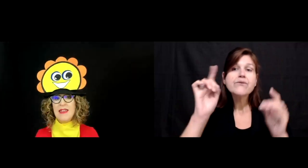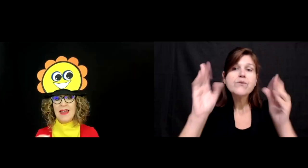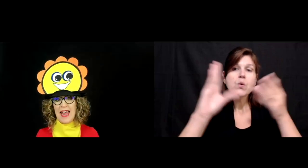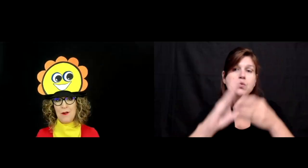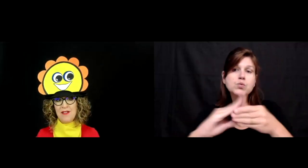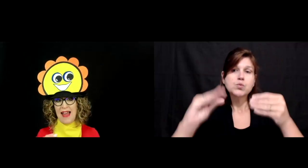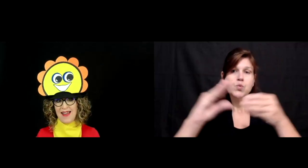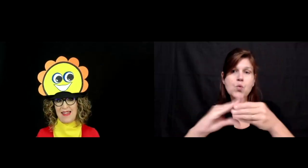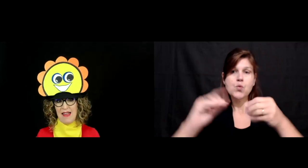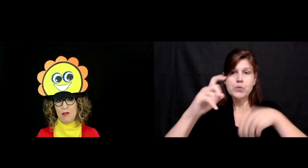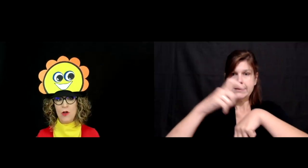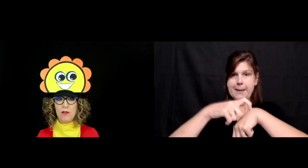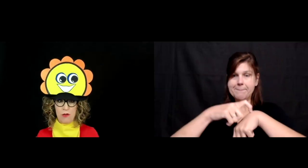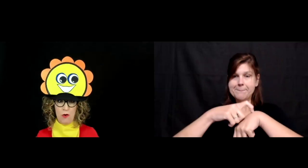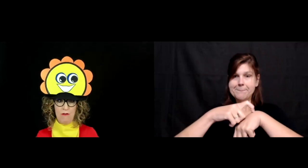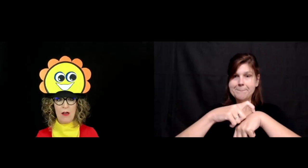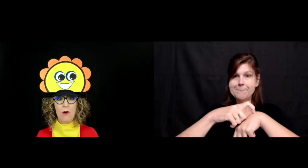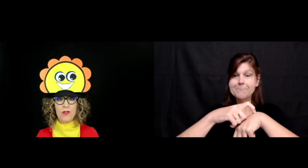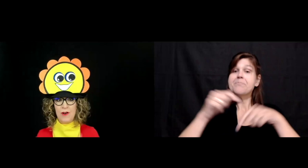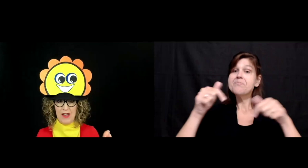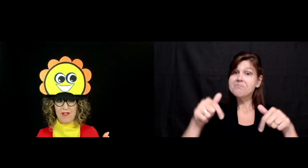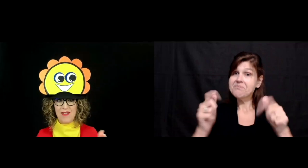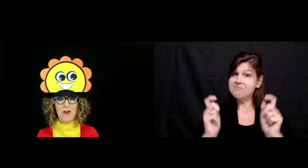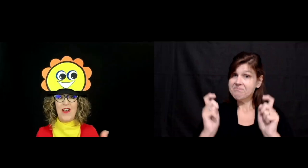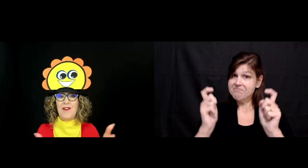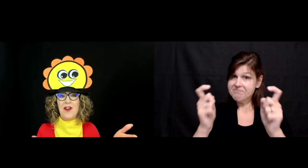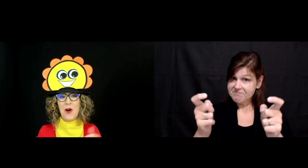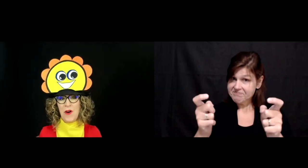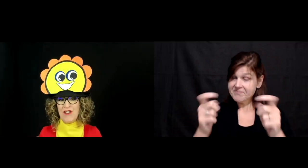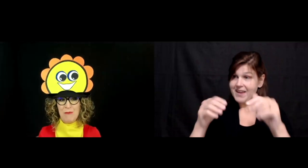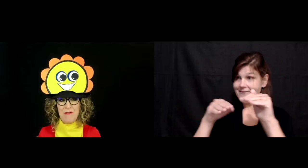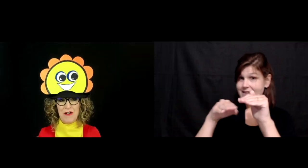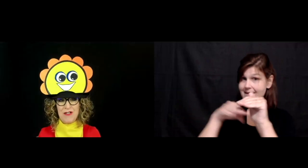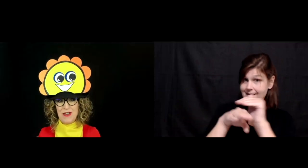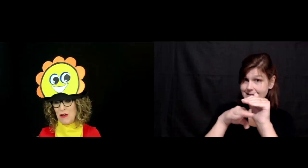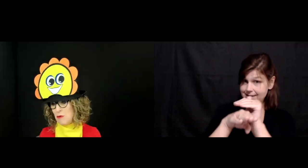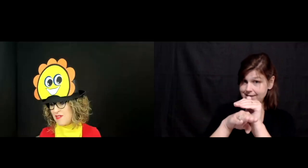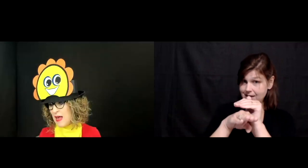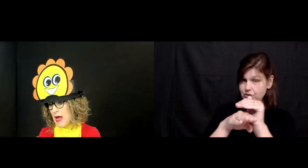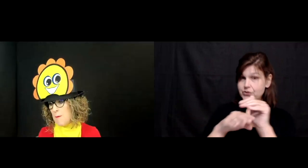But it enables access to story or to literacy, whichever words you prefer to use